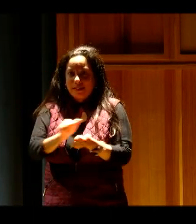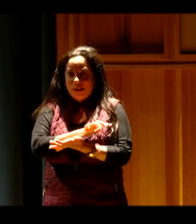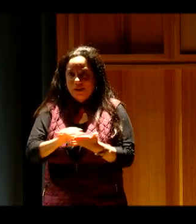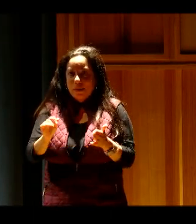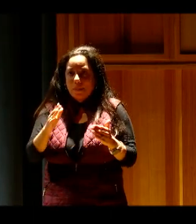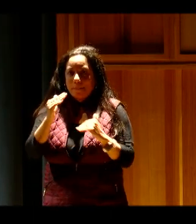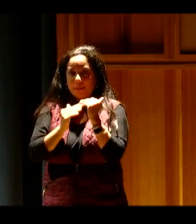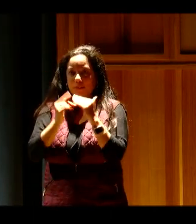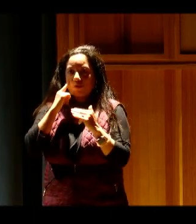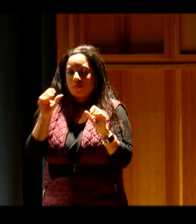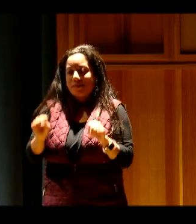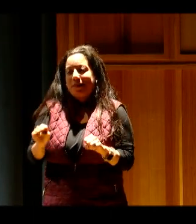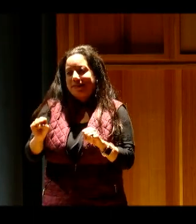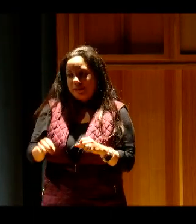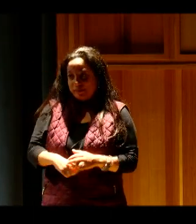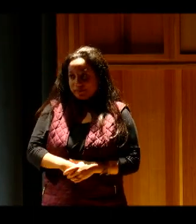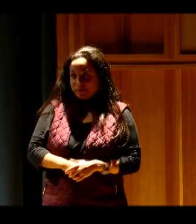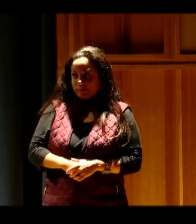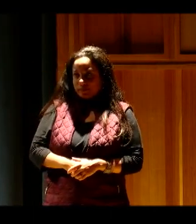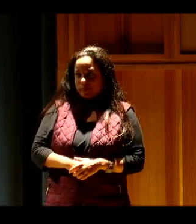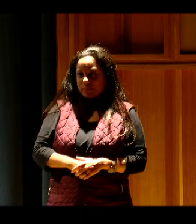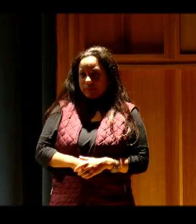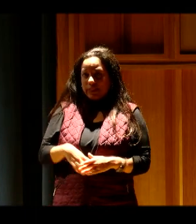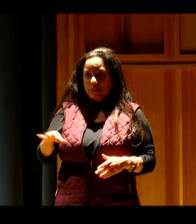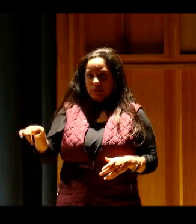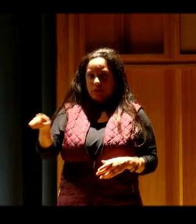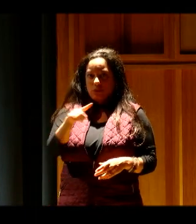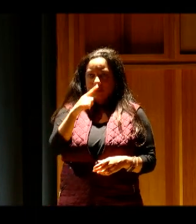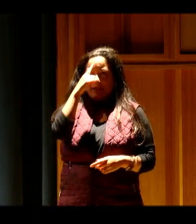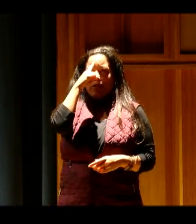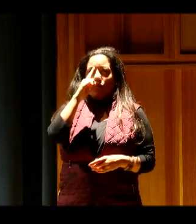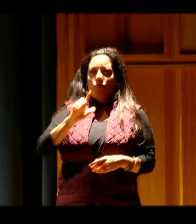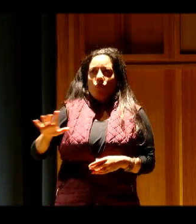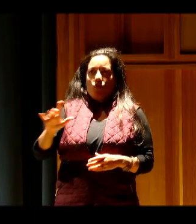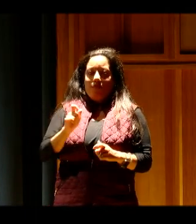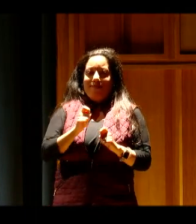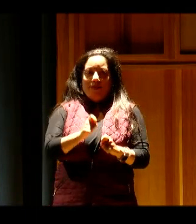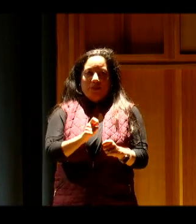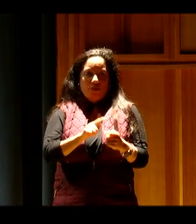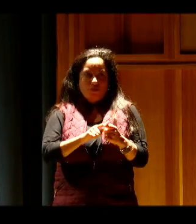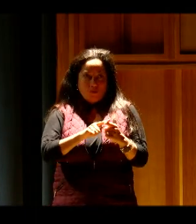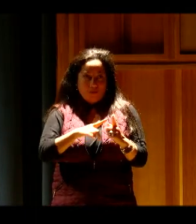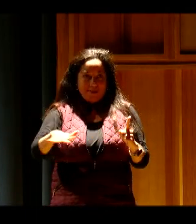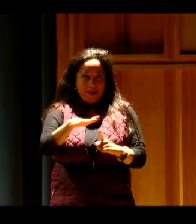As you benchmark and think about what contributions you can make to climate action, your institution can make.